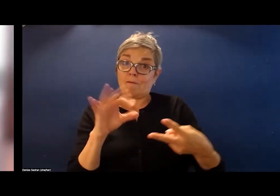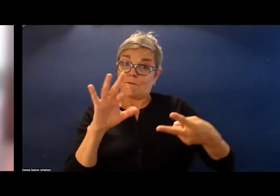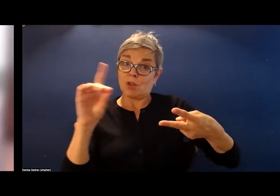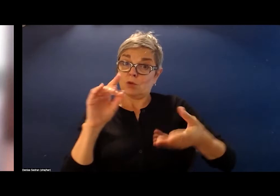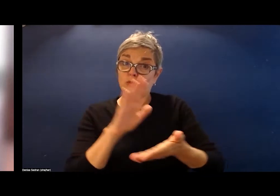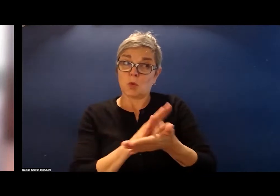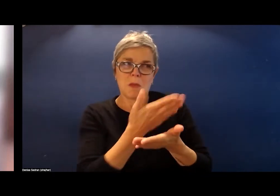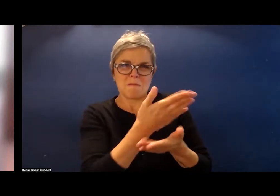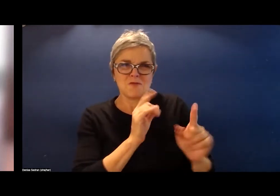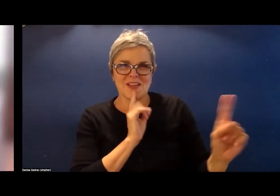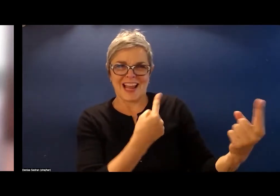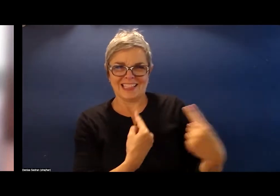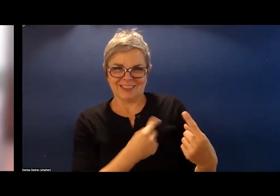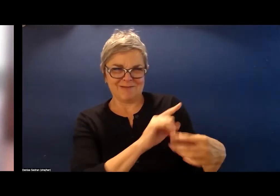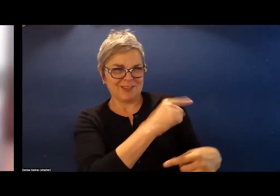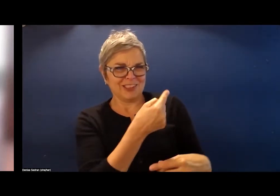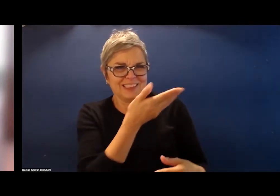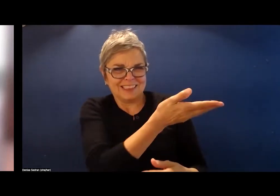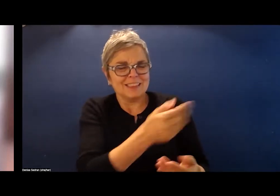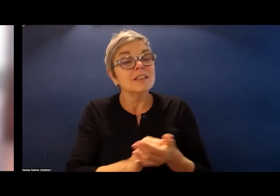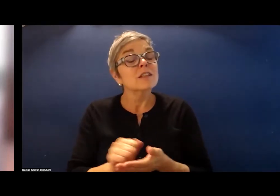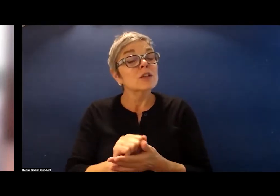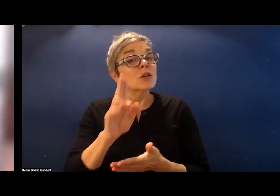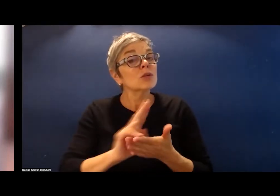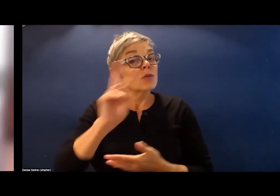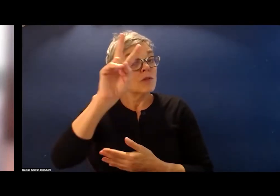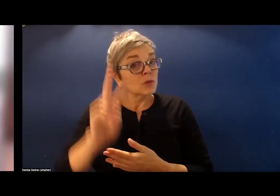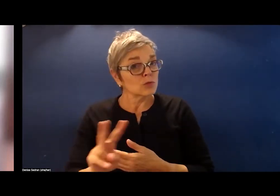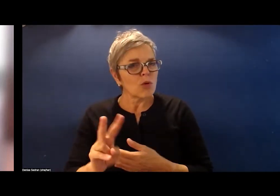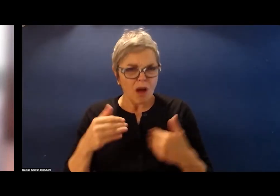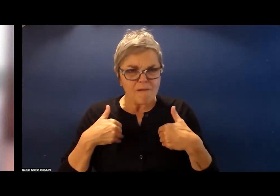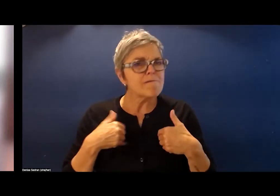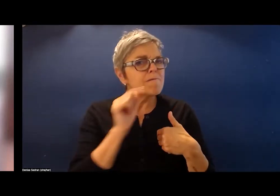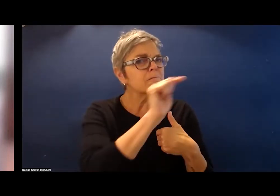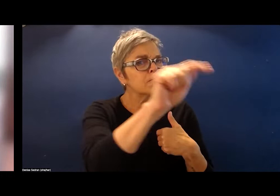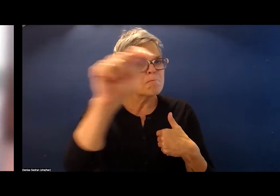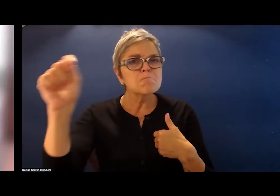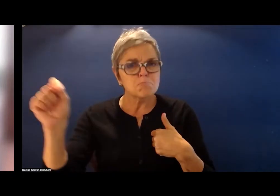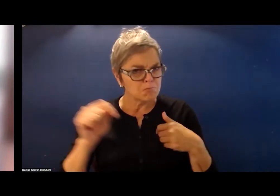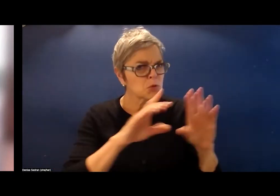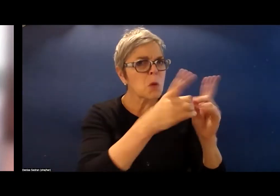It is something that UVic actually offers quite a bit in different departments.